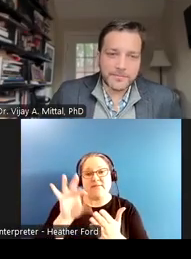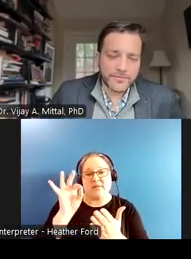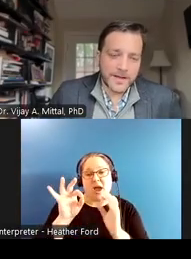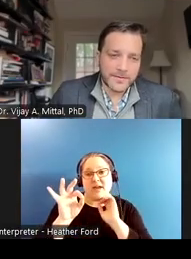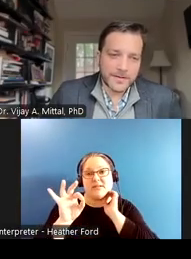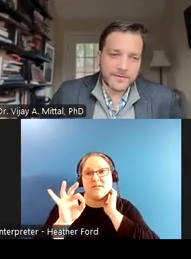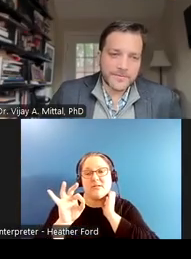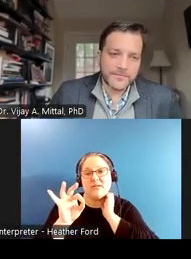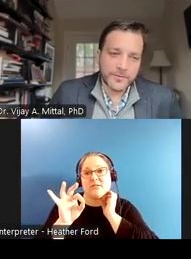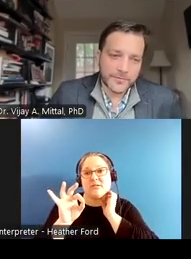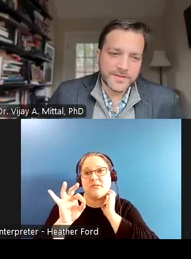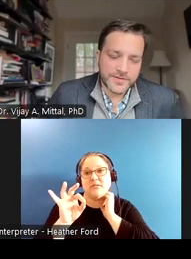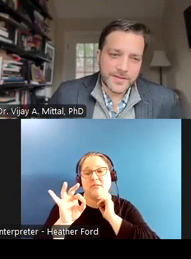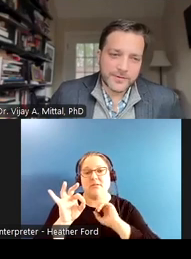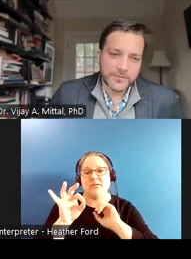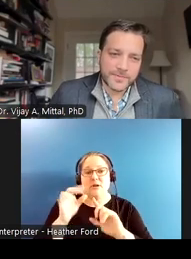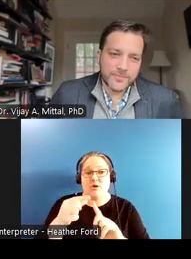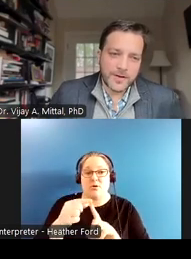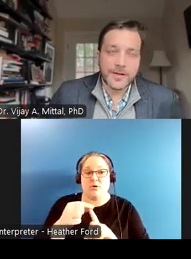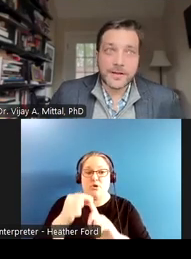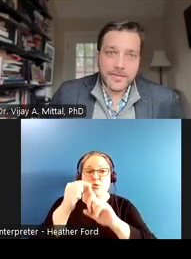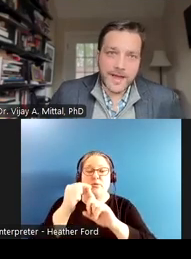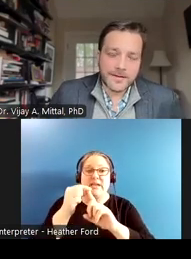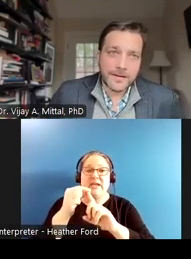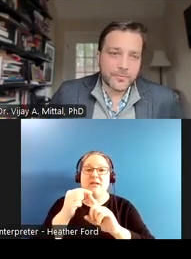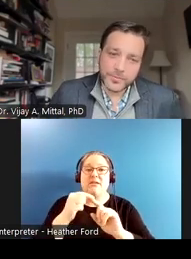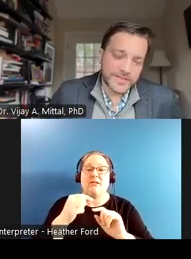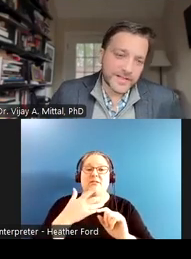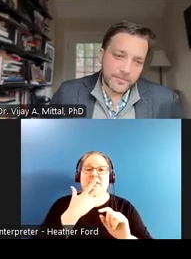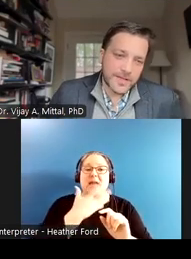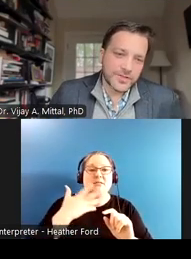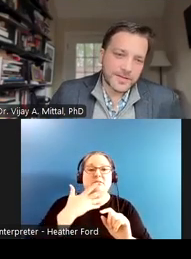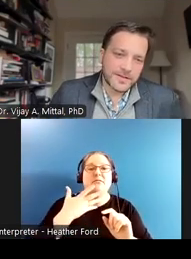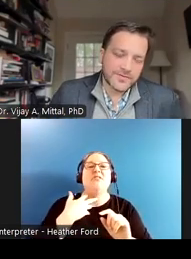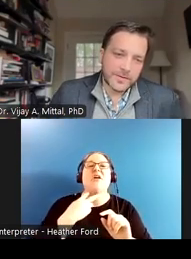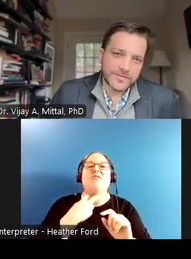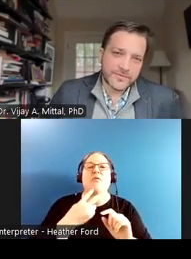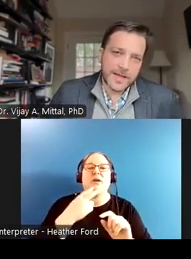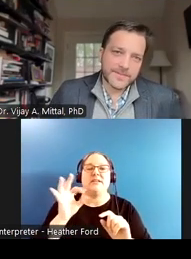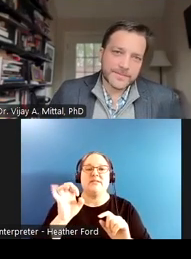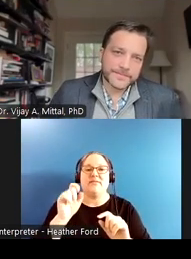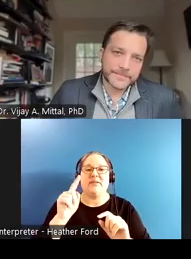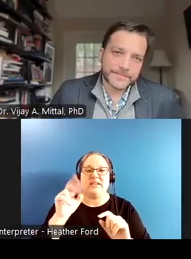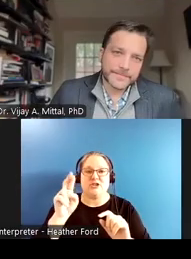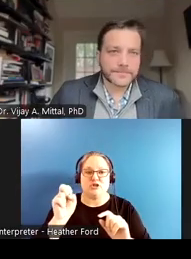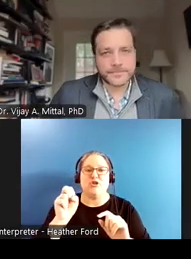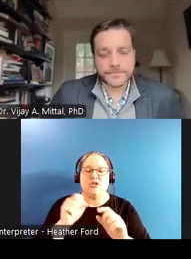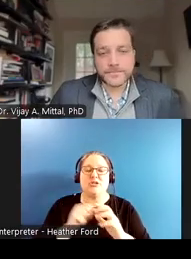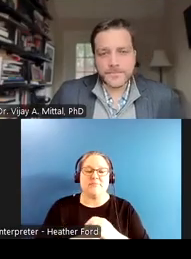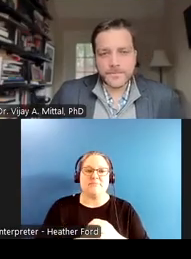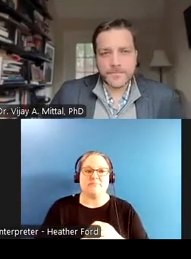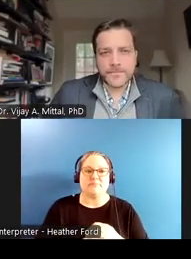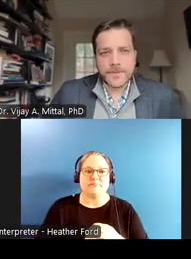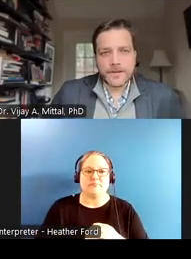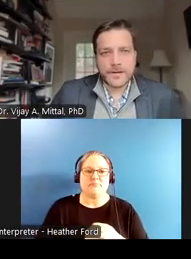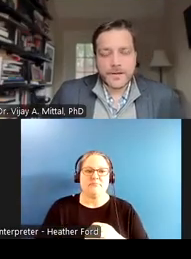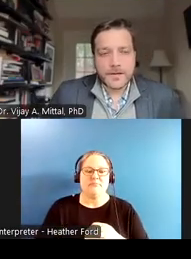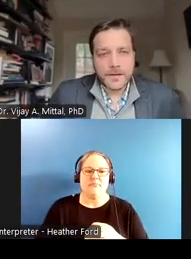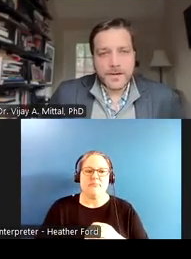profile of vocal features in that group as well that uh will predict remission as well as relapse.